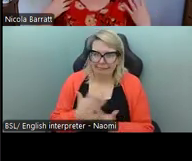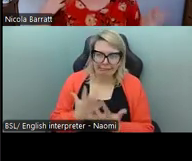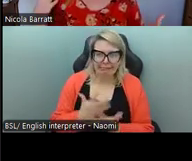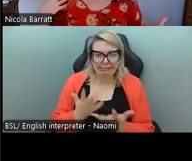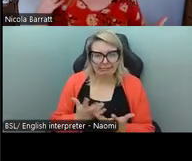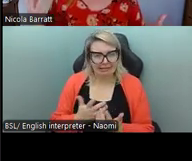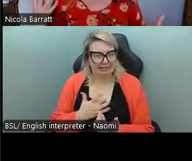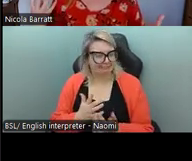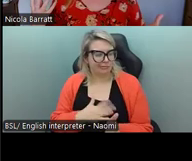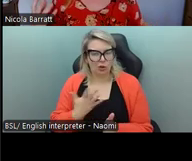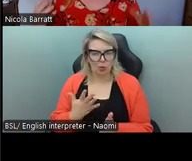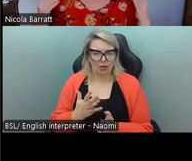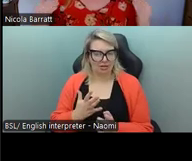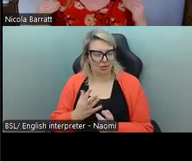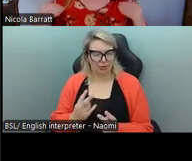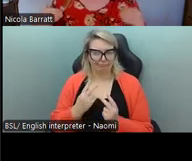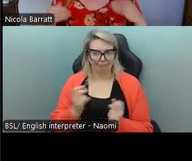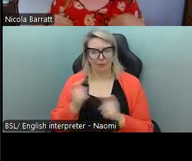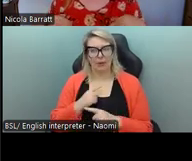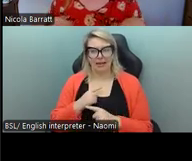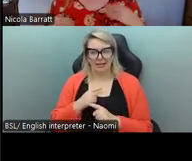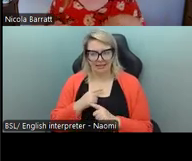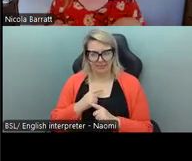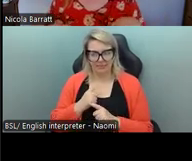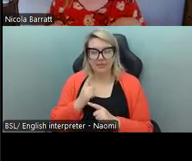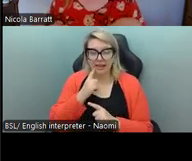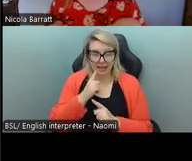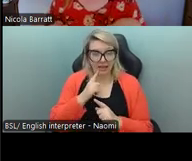across weirdly." I think it gets easier the more you do it.